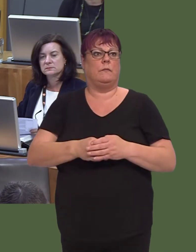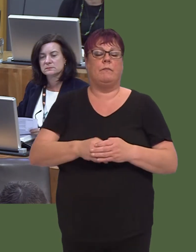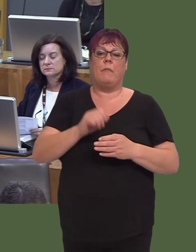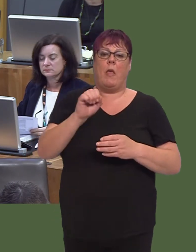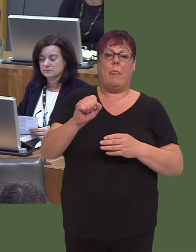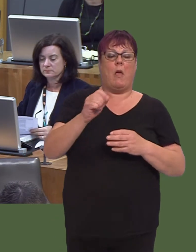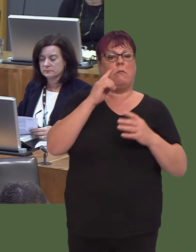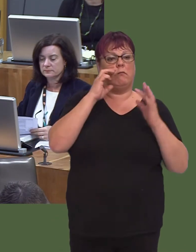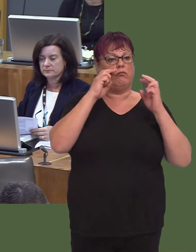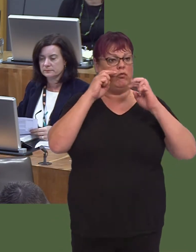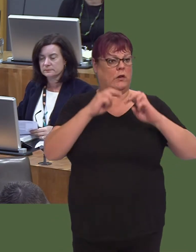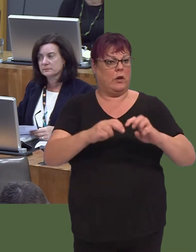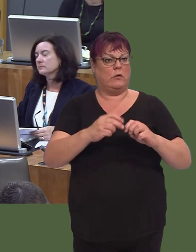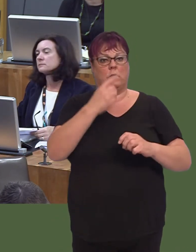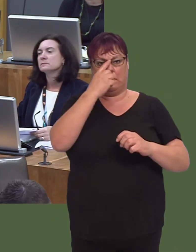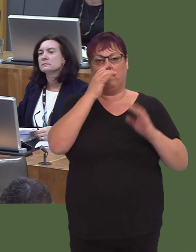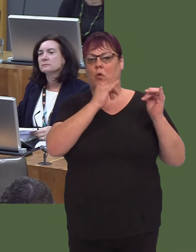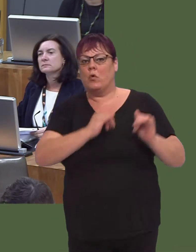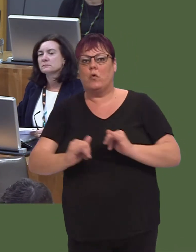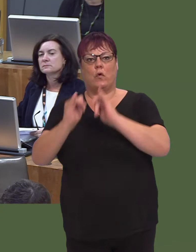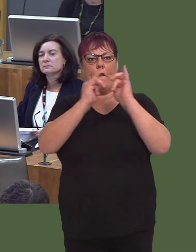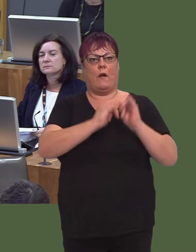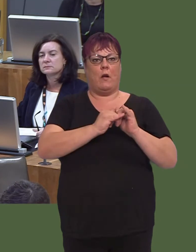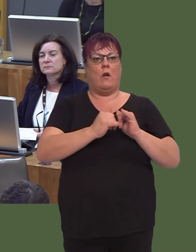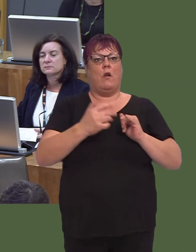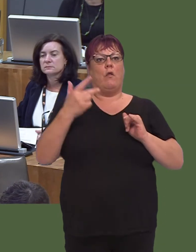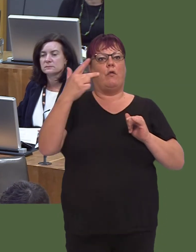According to their survey, a sample of 29 housing associations in Walesóthat survey